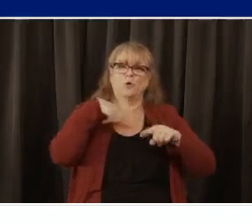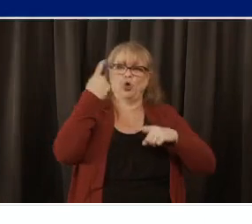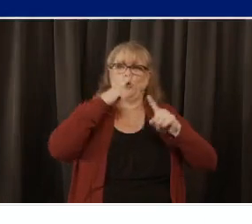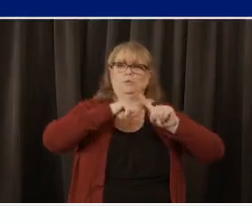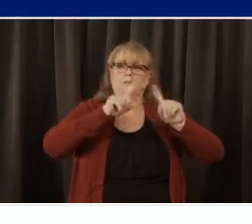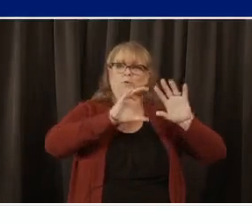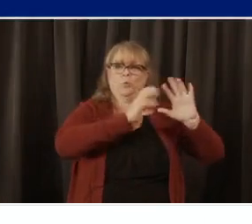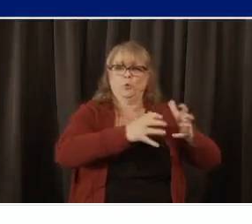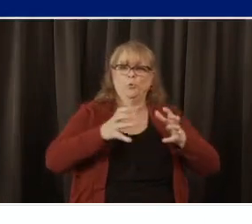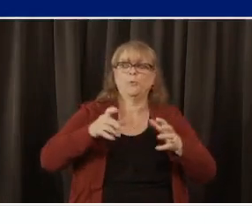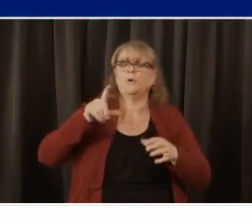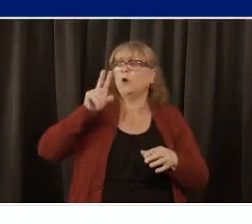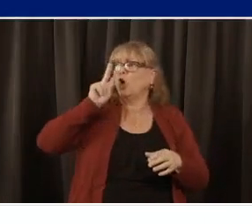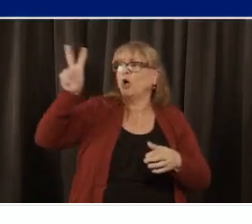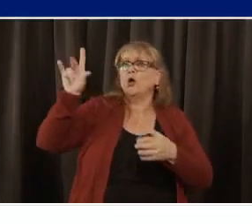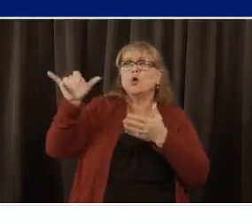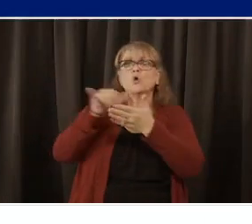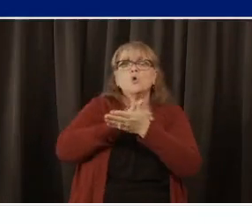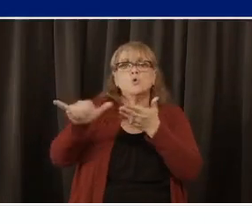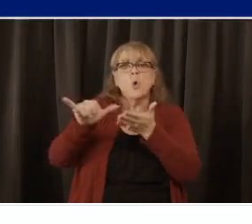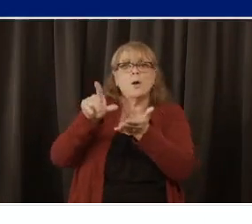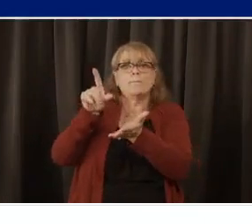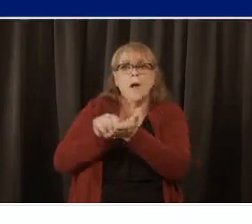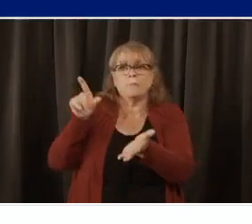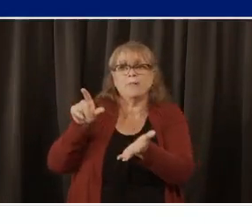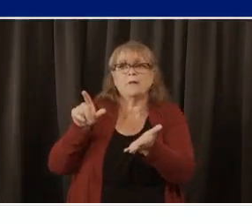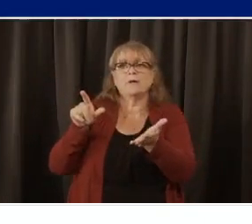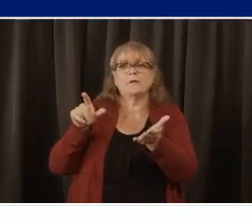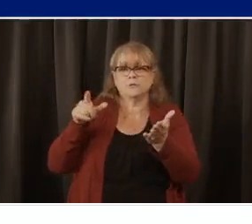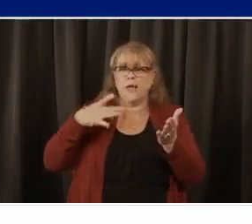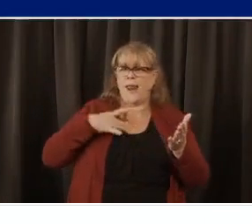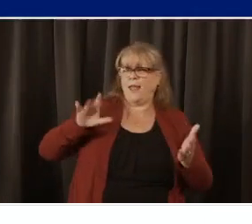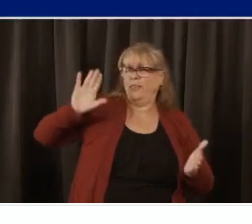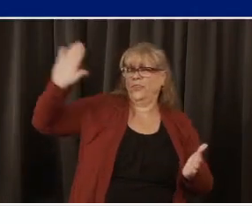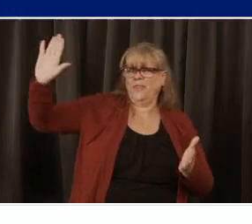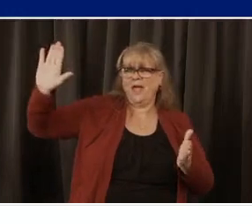over time. On the right, they're showing you whether certain age groups are more or less likely